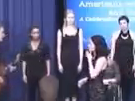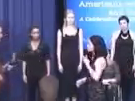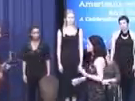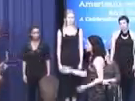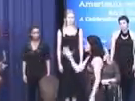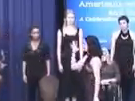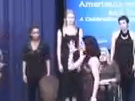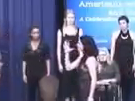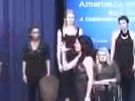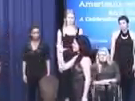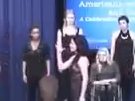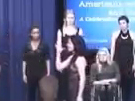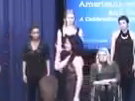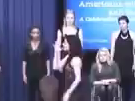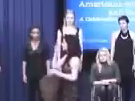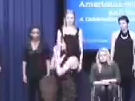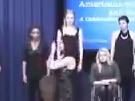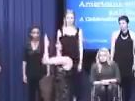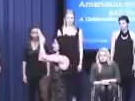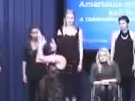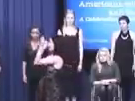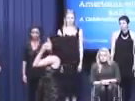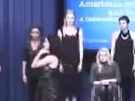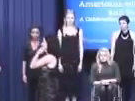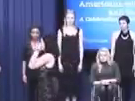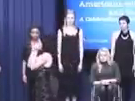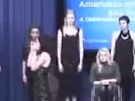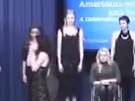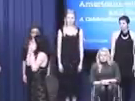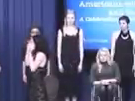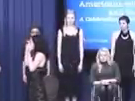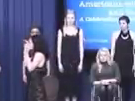Mama, the Angels